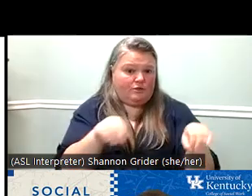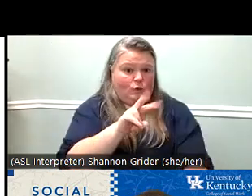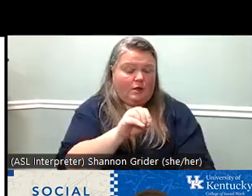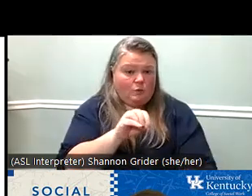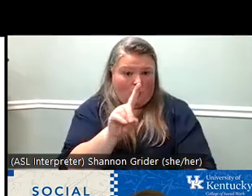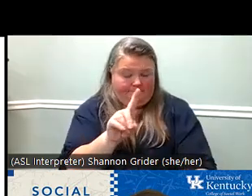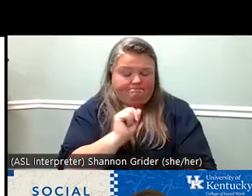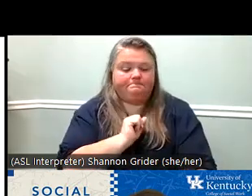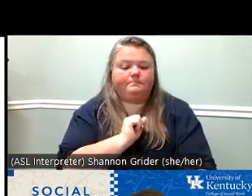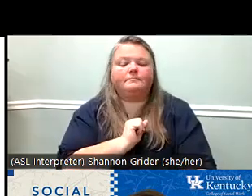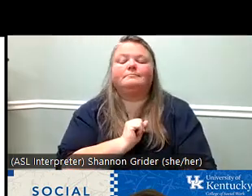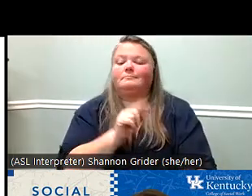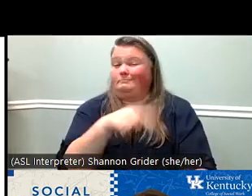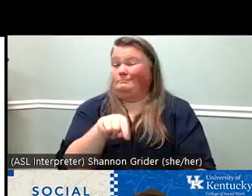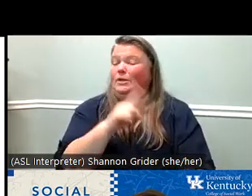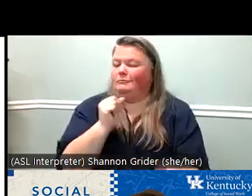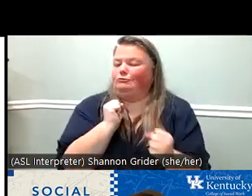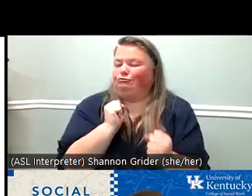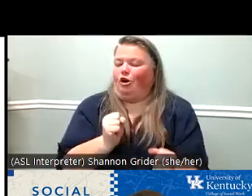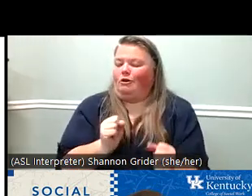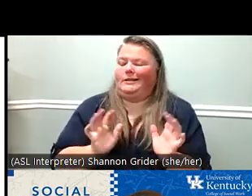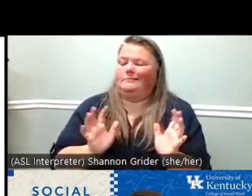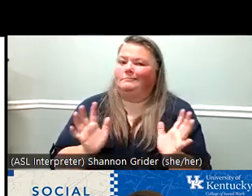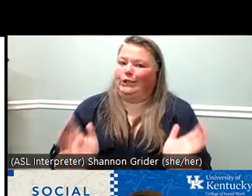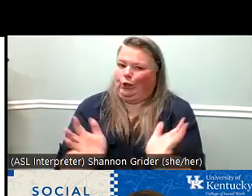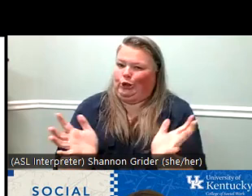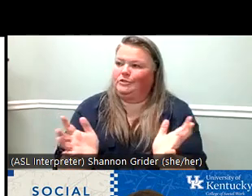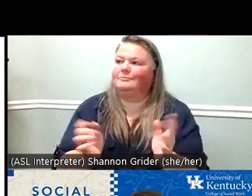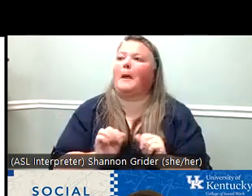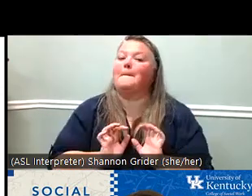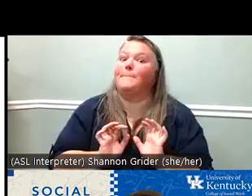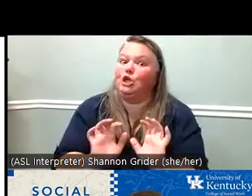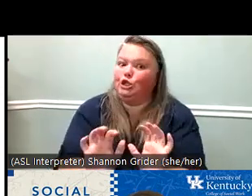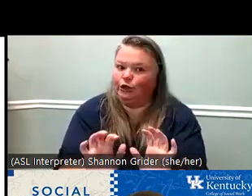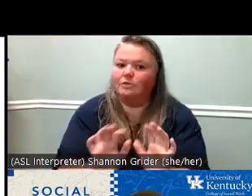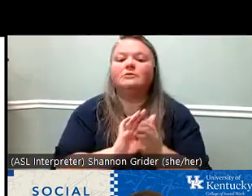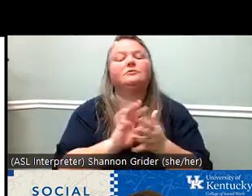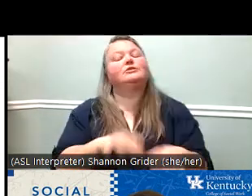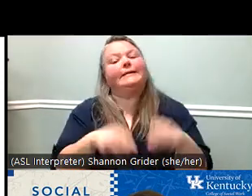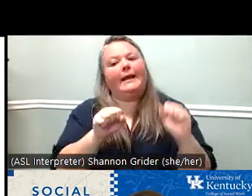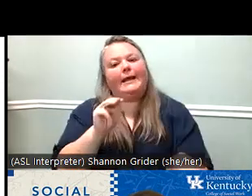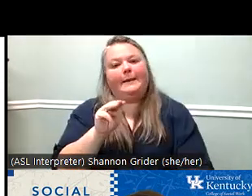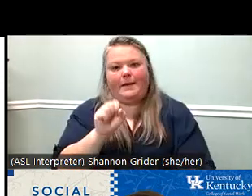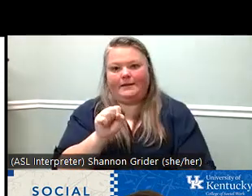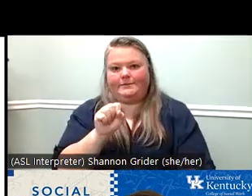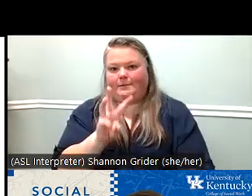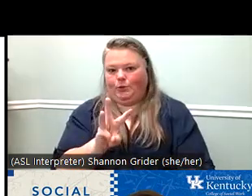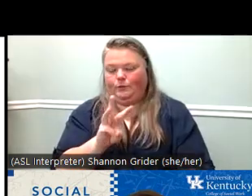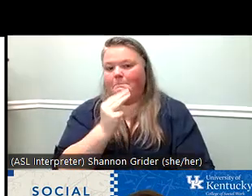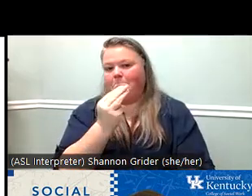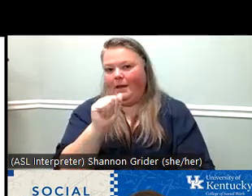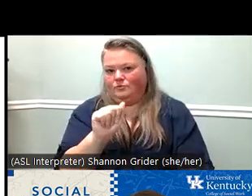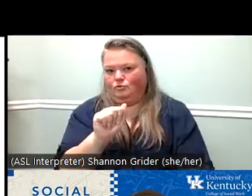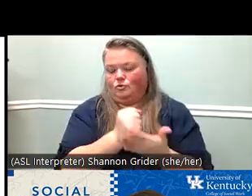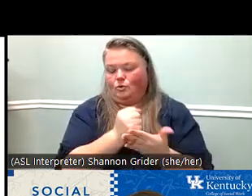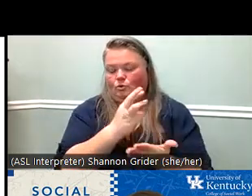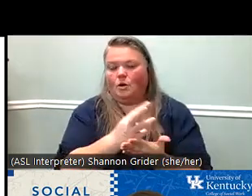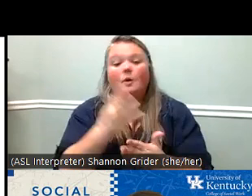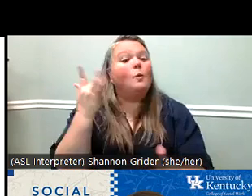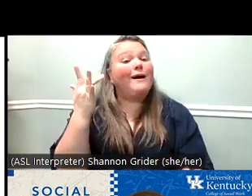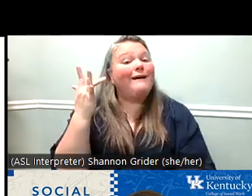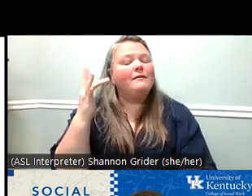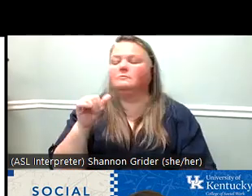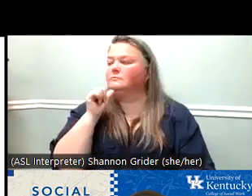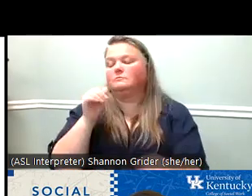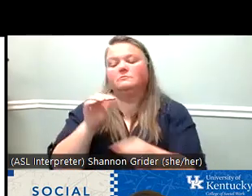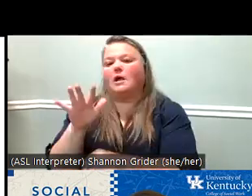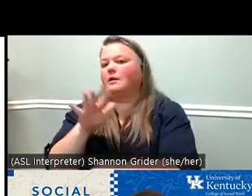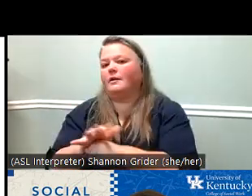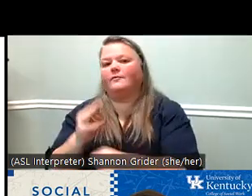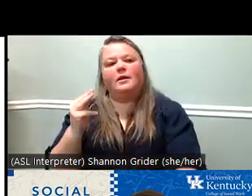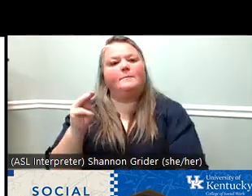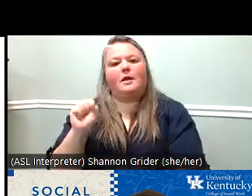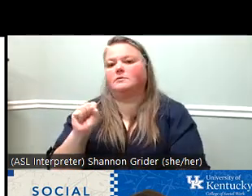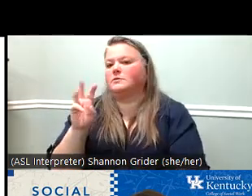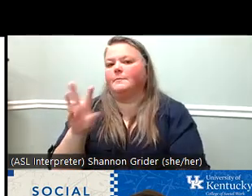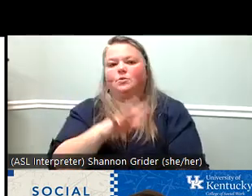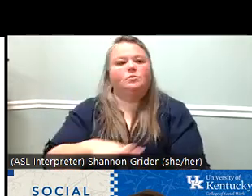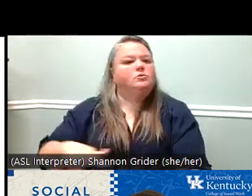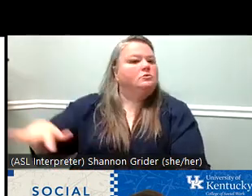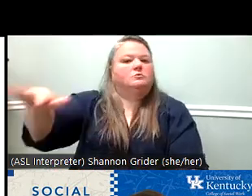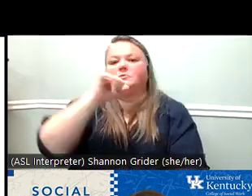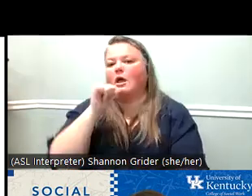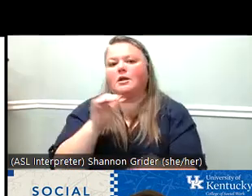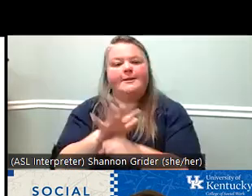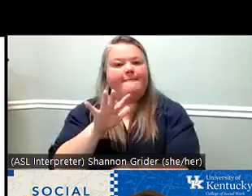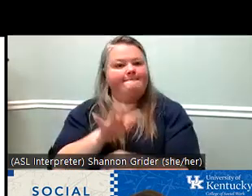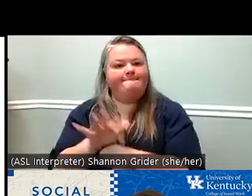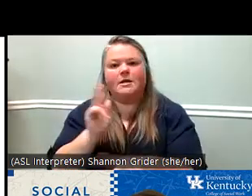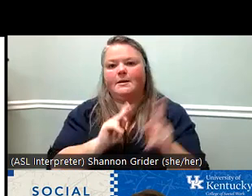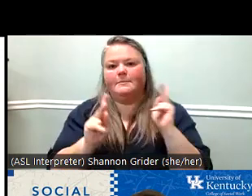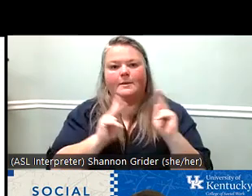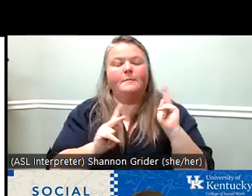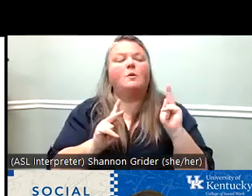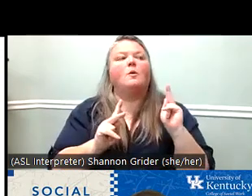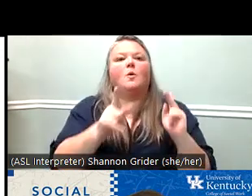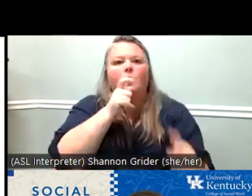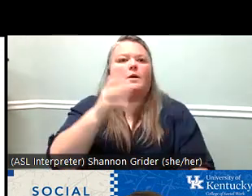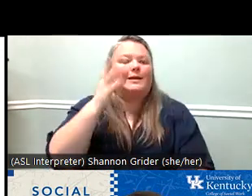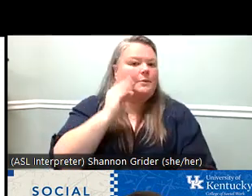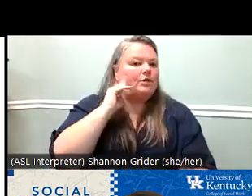TOOK AN INTRODUCTION TO SOCIAL WORK CLASS. LOVED IT. LOVED IT AND VERY MUCH WANTED TO MAKE THAT TRANSFER TO BECOME A SOCIAL WORKER, SO I COMPLETED MY BACHELOR'S